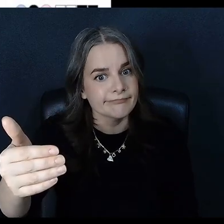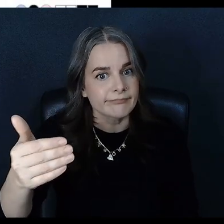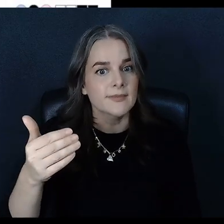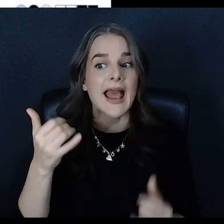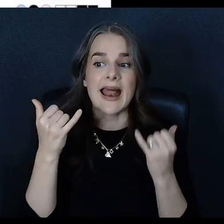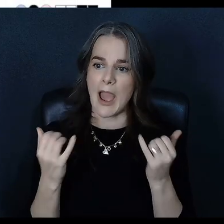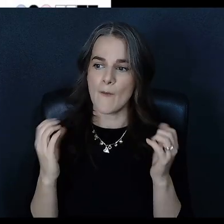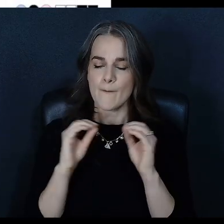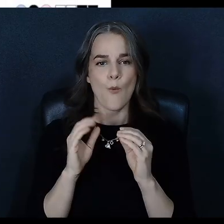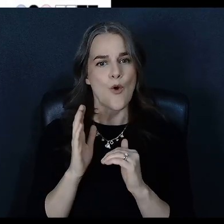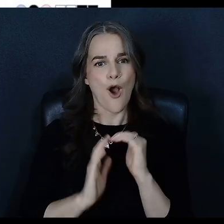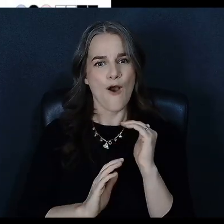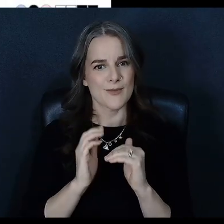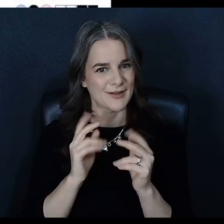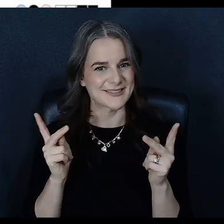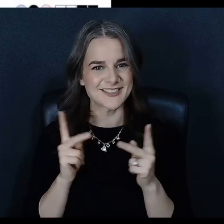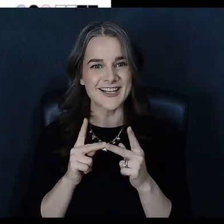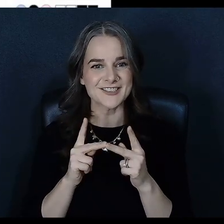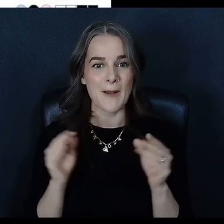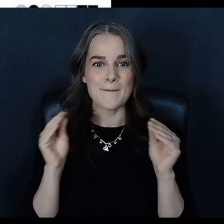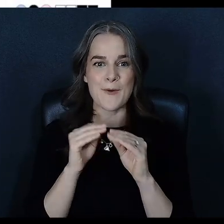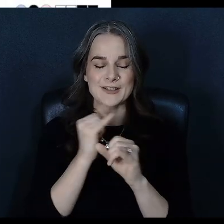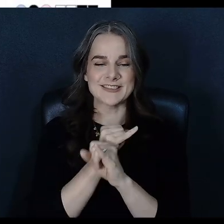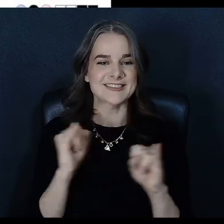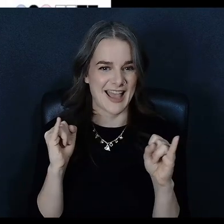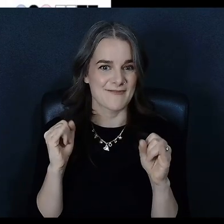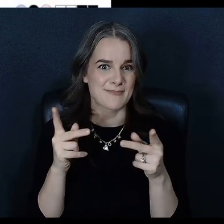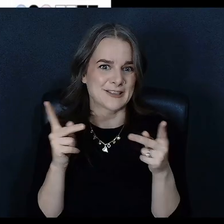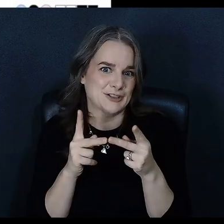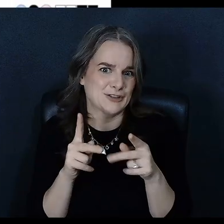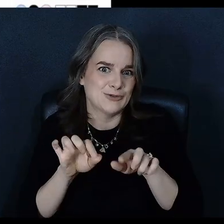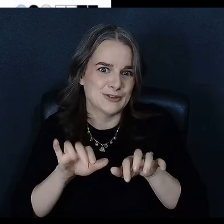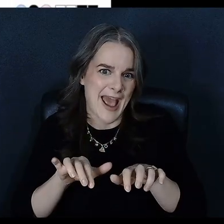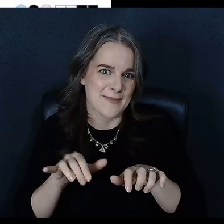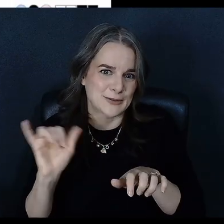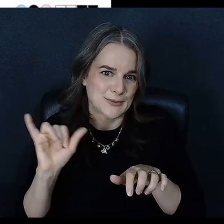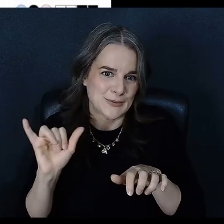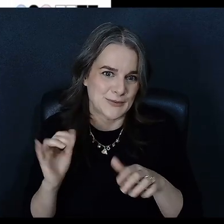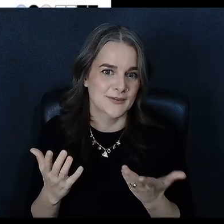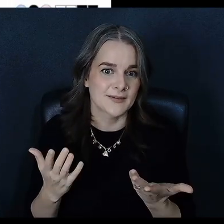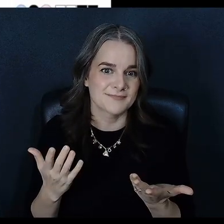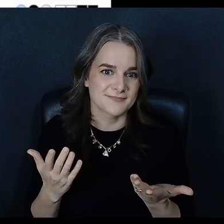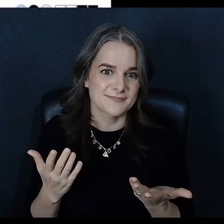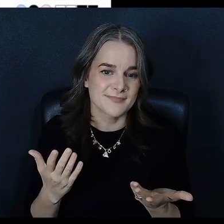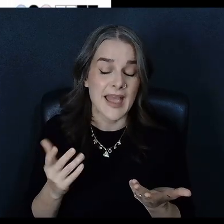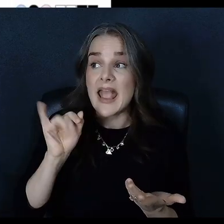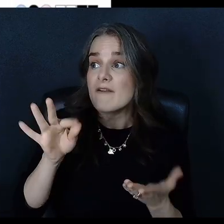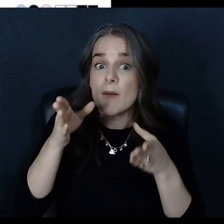or, in some cases, a more safe position for them to type in, especially somebody who has repetitive stress injuries.